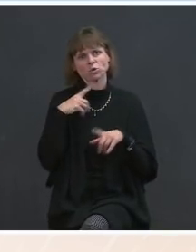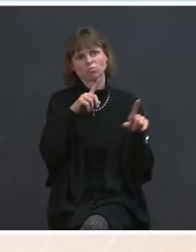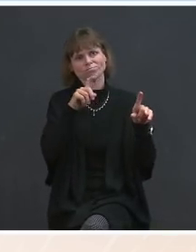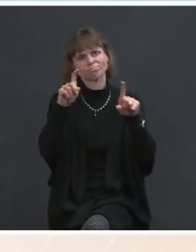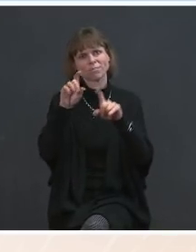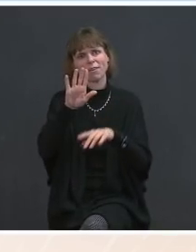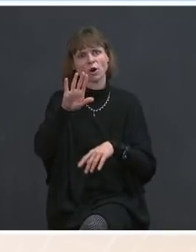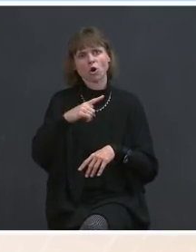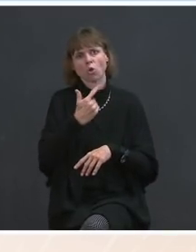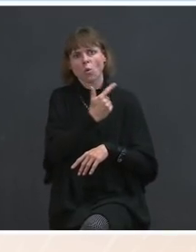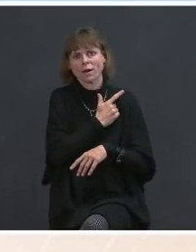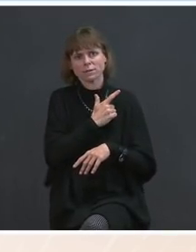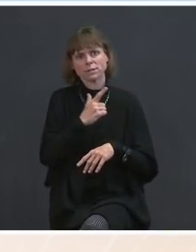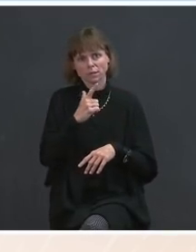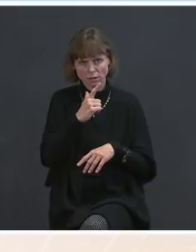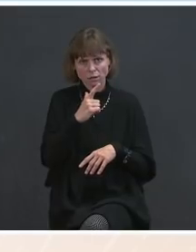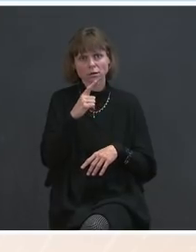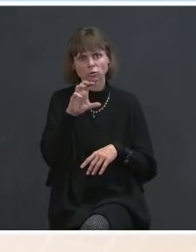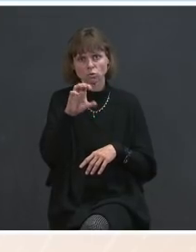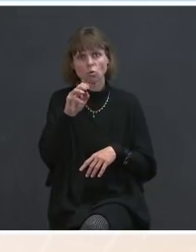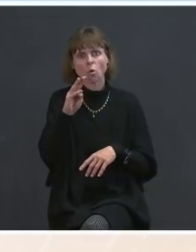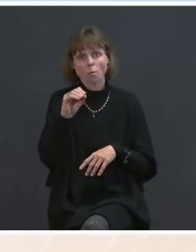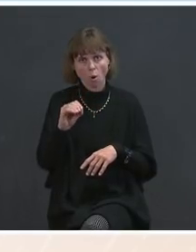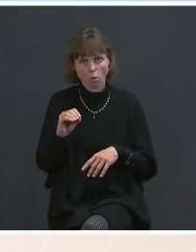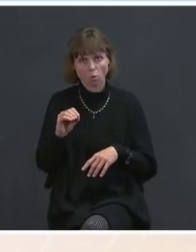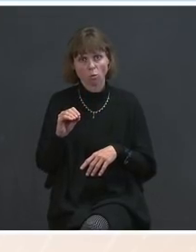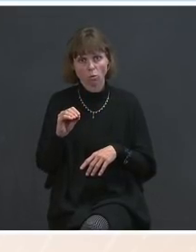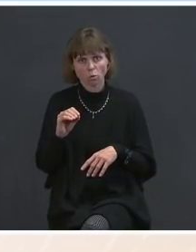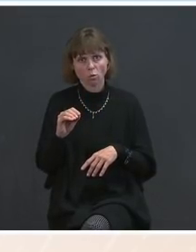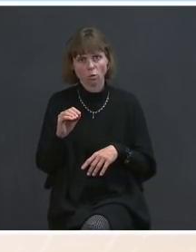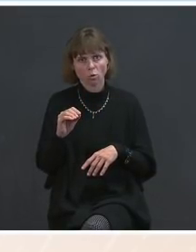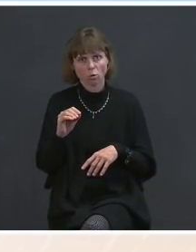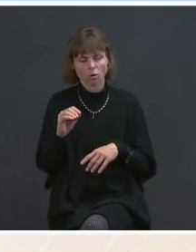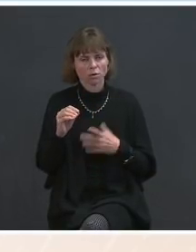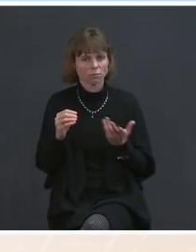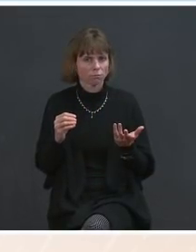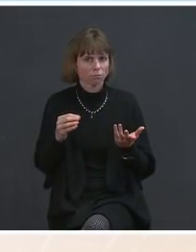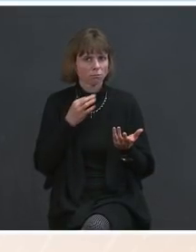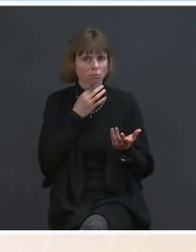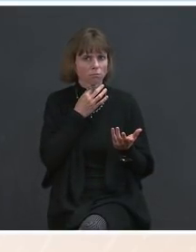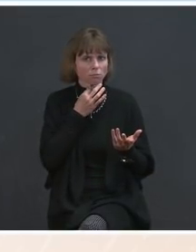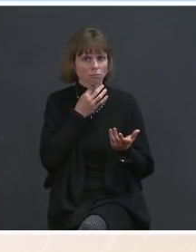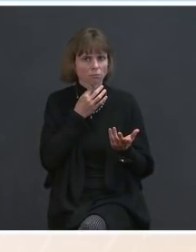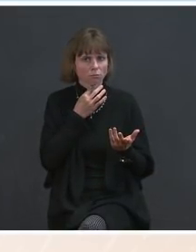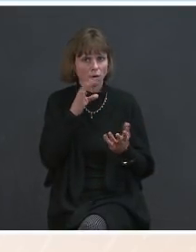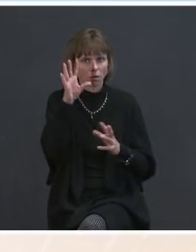amid his sexual harassment investigation. I wanted to see if the President is concerned